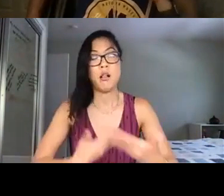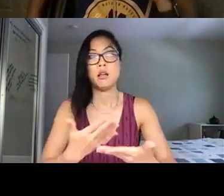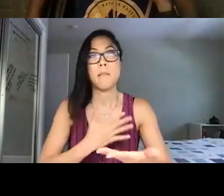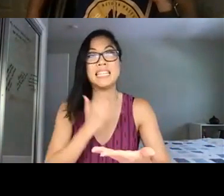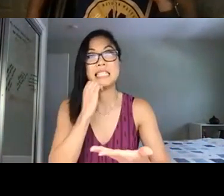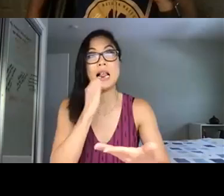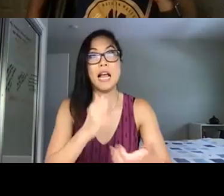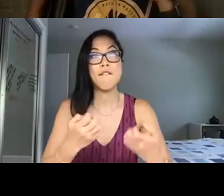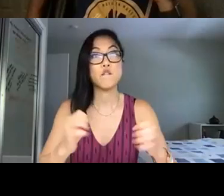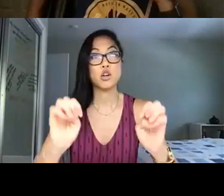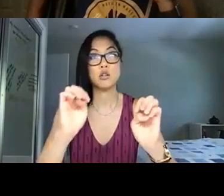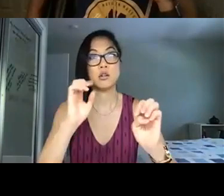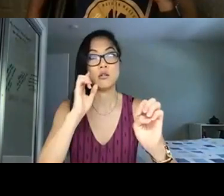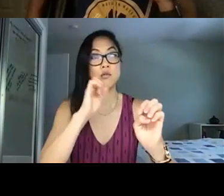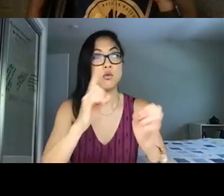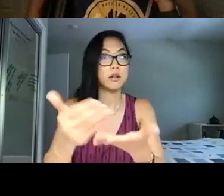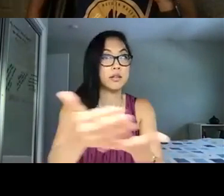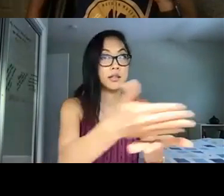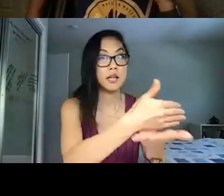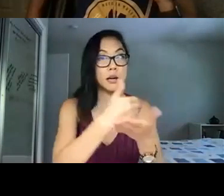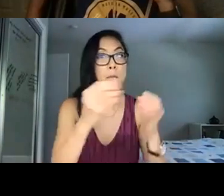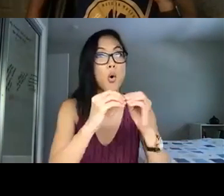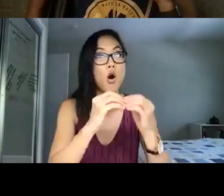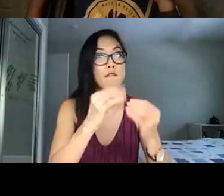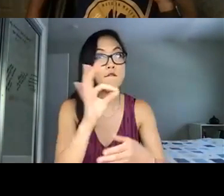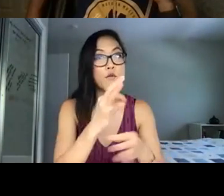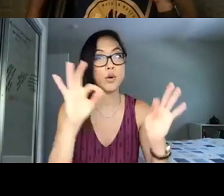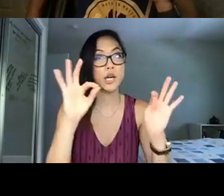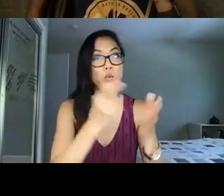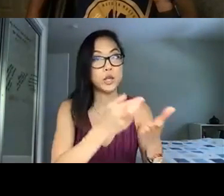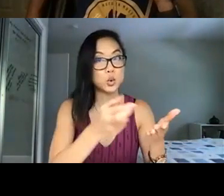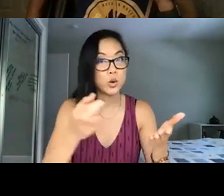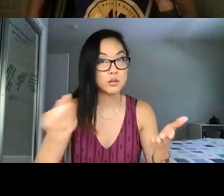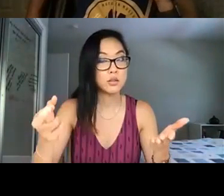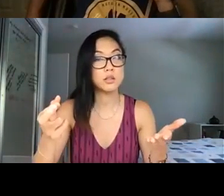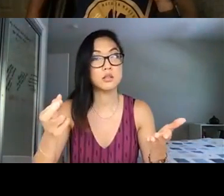more free resources as, you know, unfortunately, healthcare